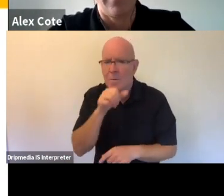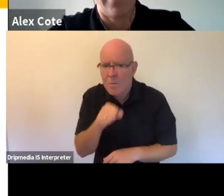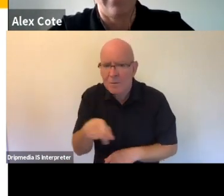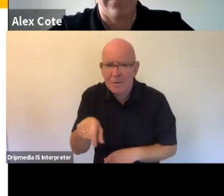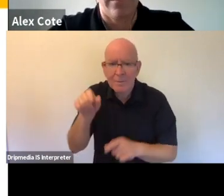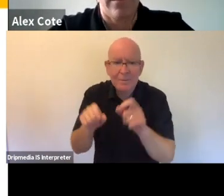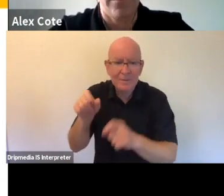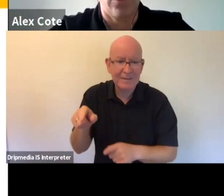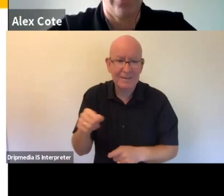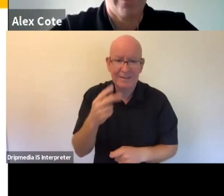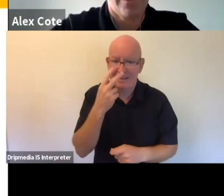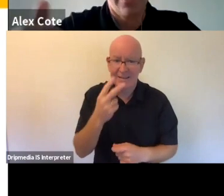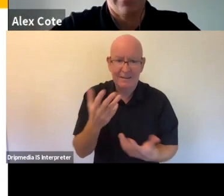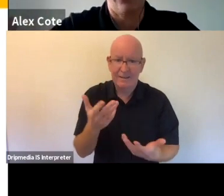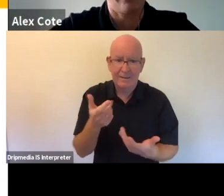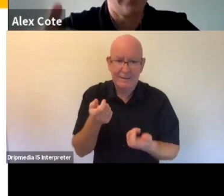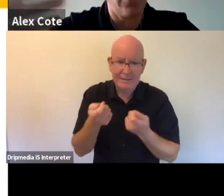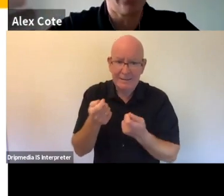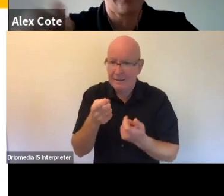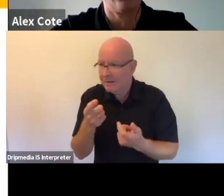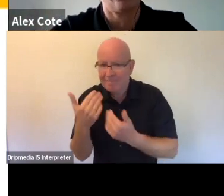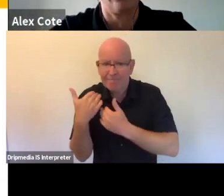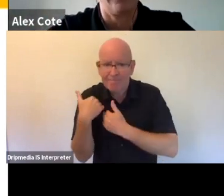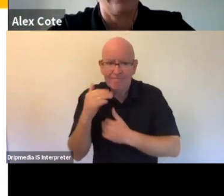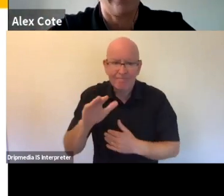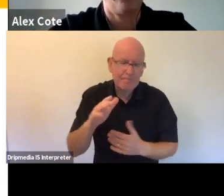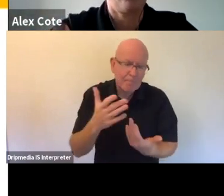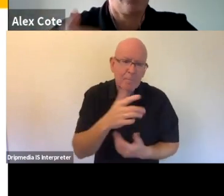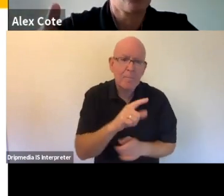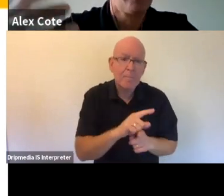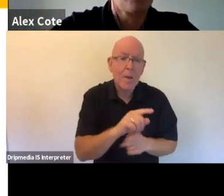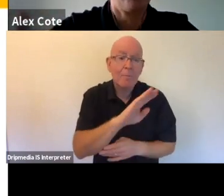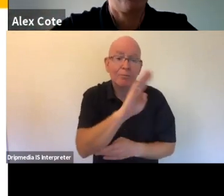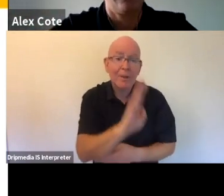And so, in Brazil, Russia also, there has been some streamlining